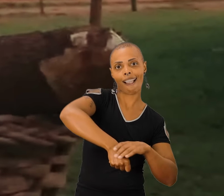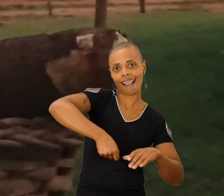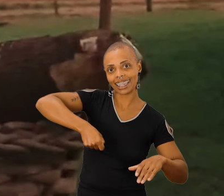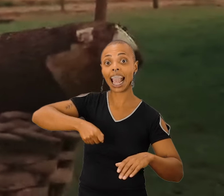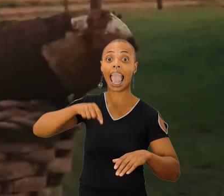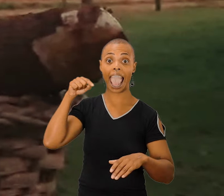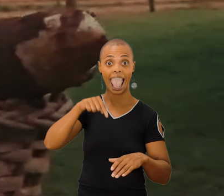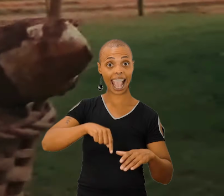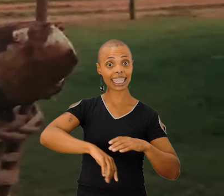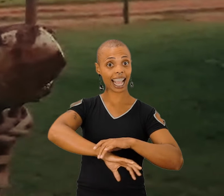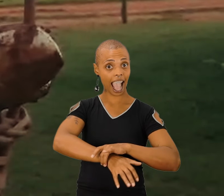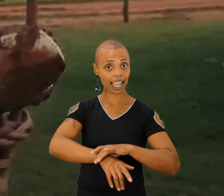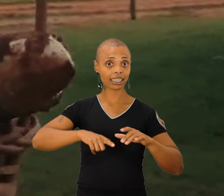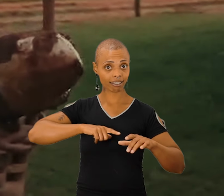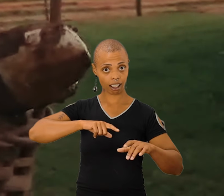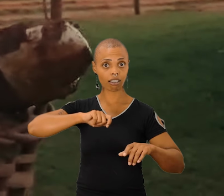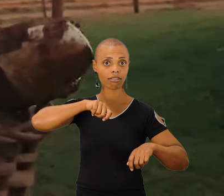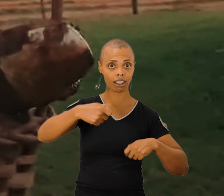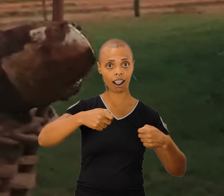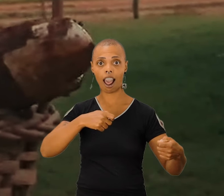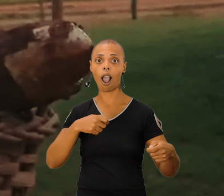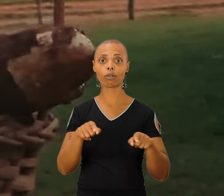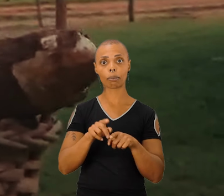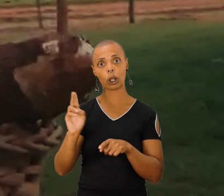these are some of the names this root has.